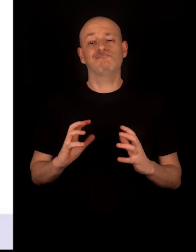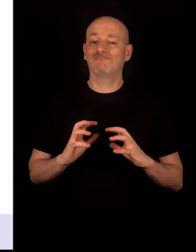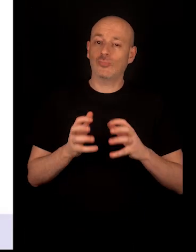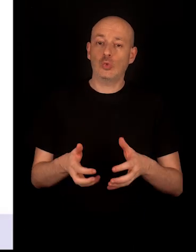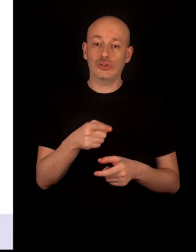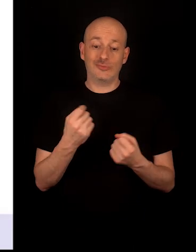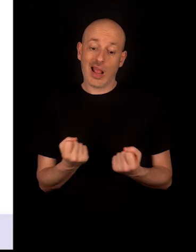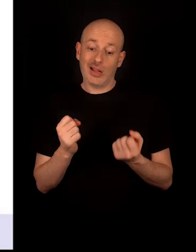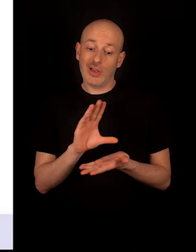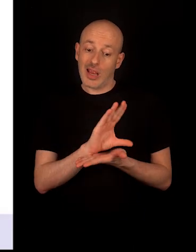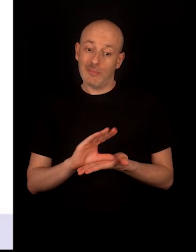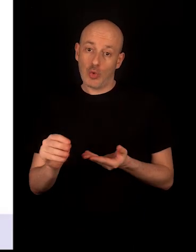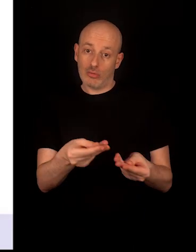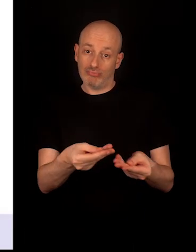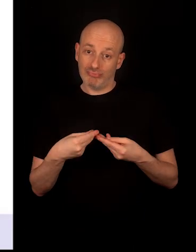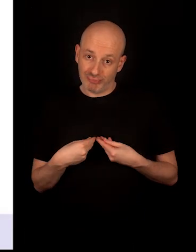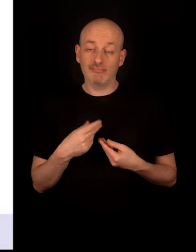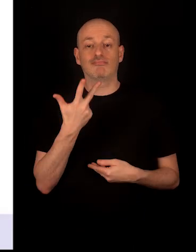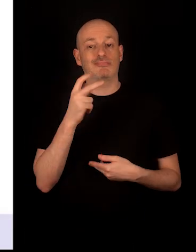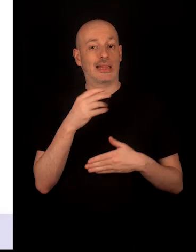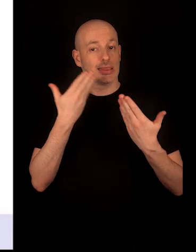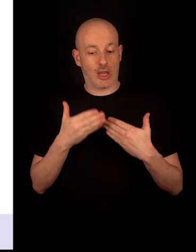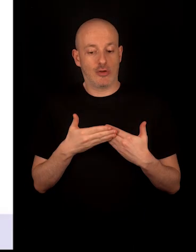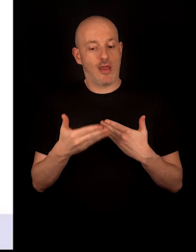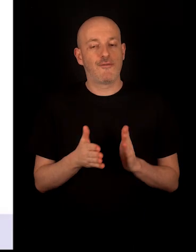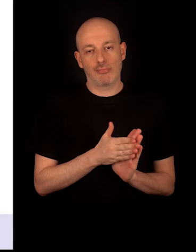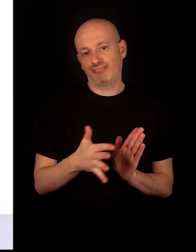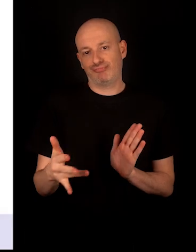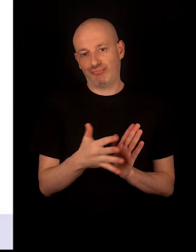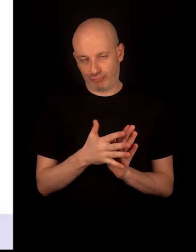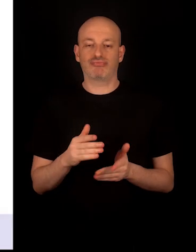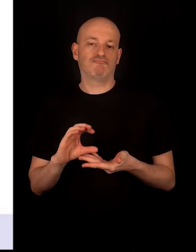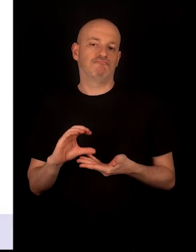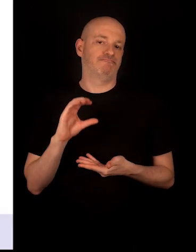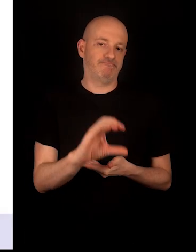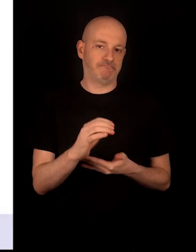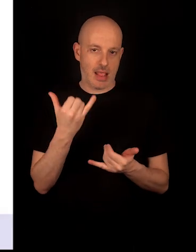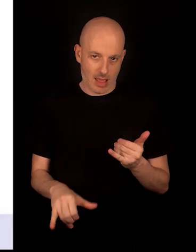we will process it within 30 days after reviewing your activity report.